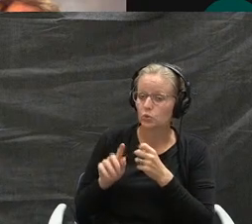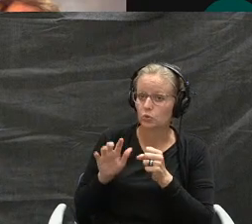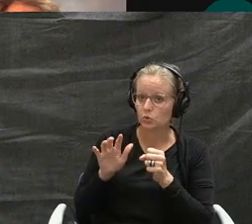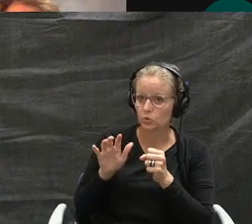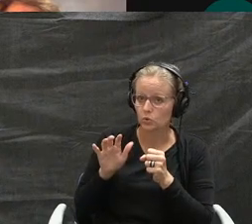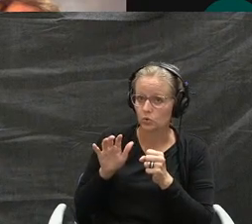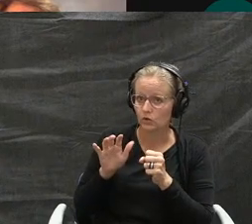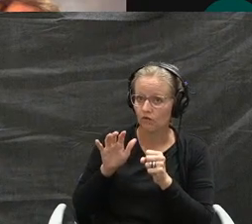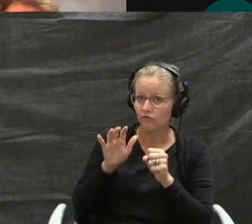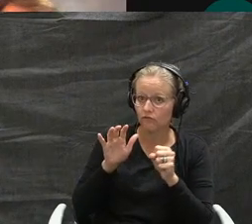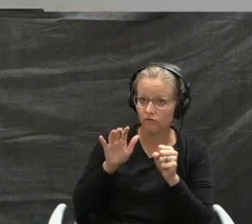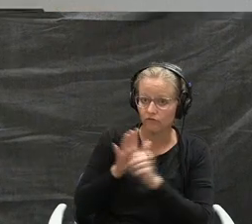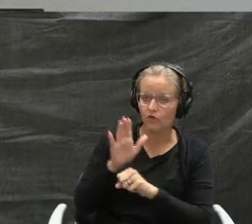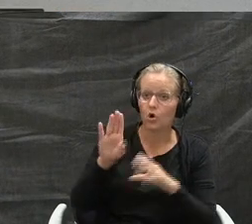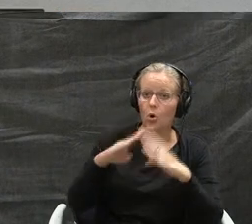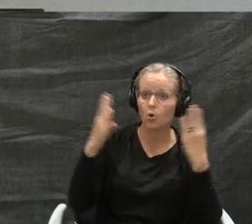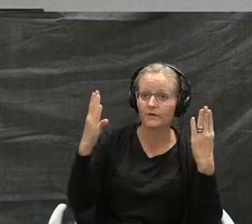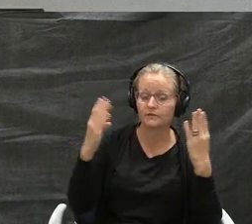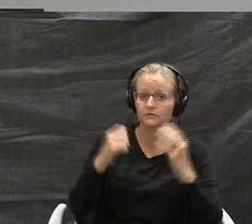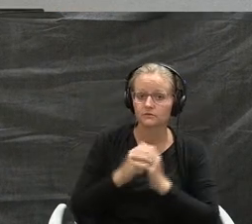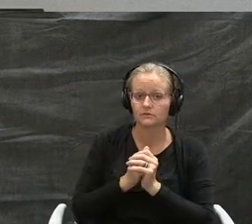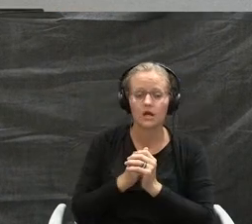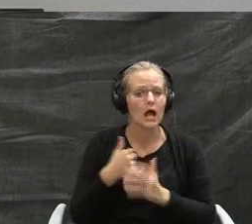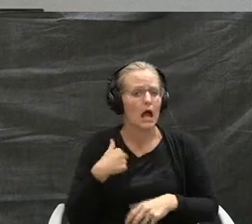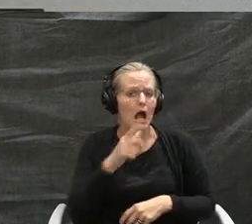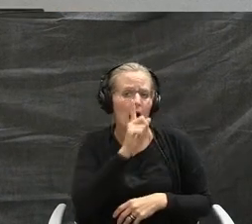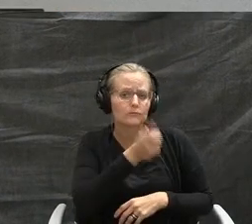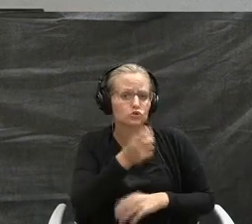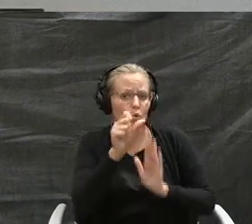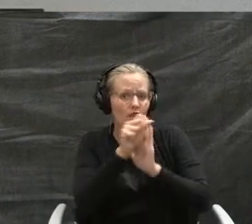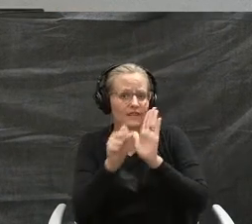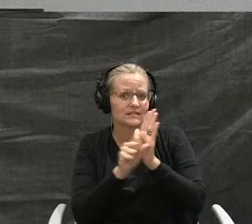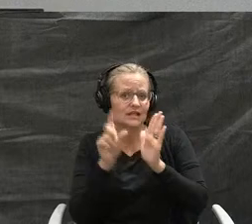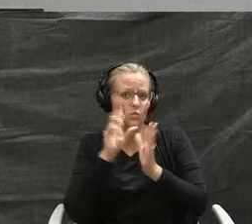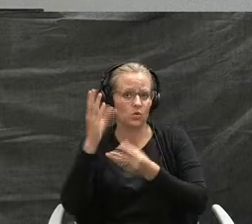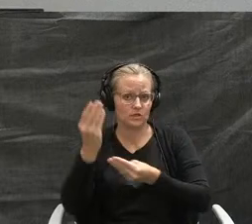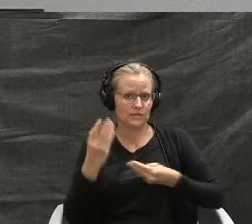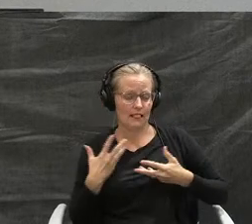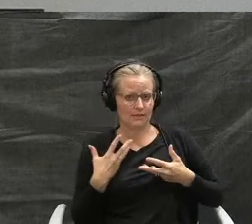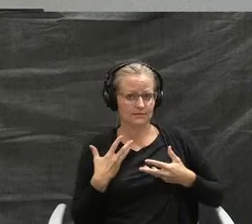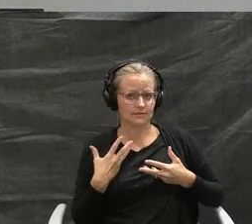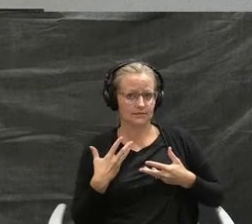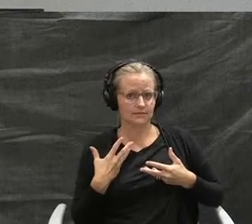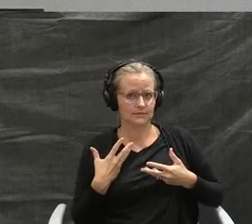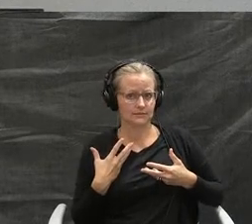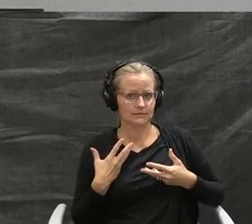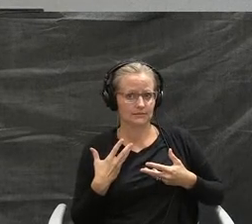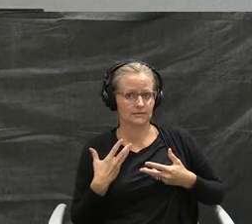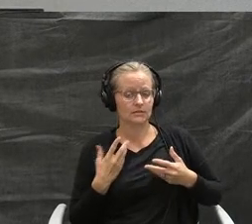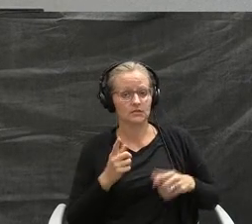Maybe like an option one. I'm sure they would tell us, you know, you really need to do that for a sustained period. You